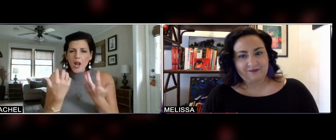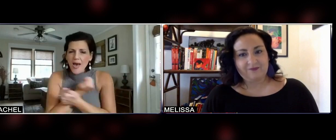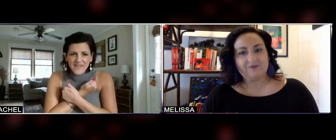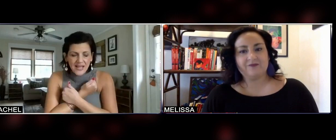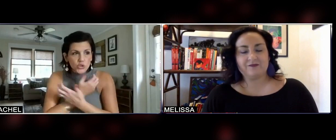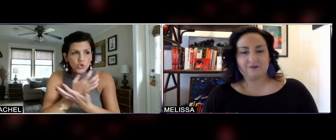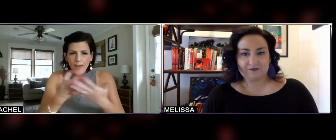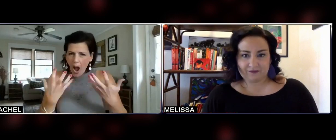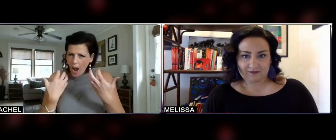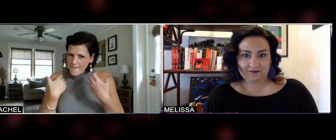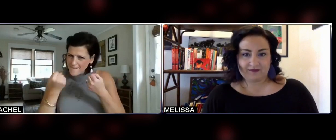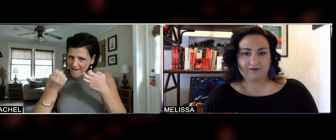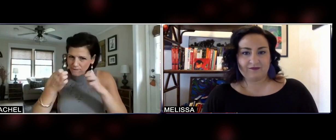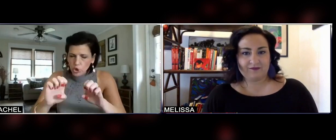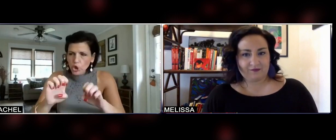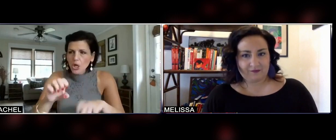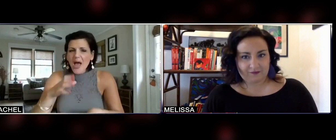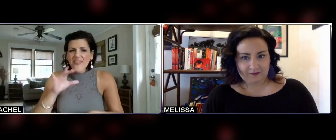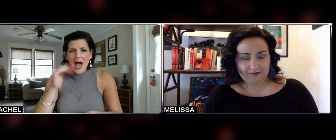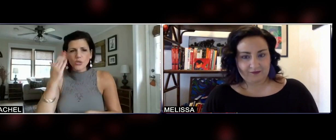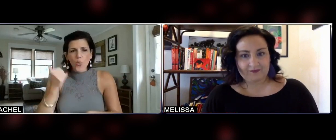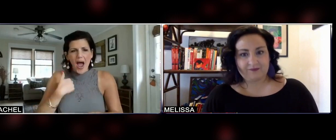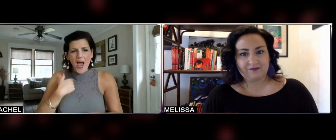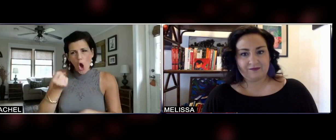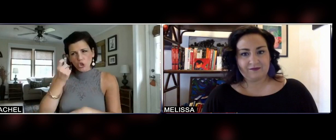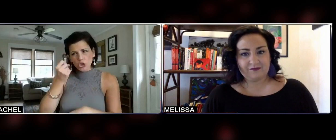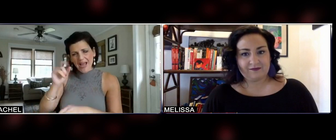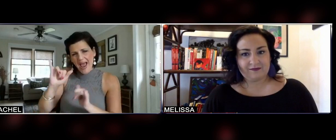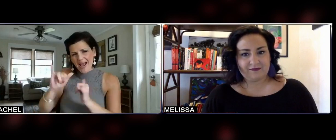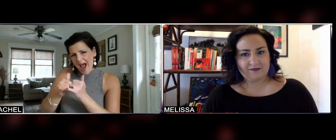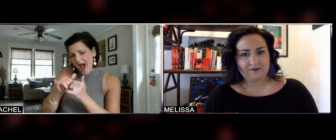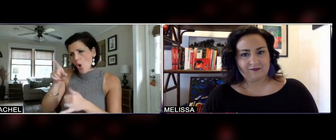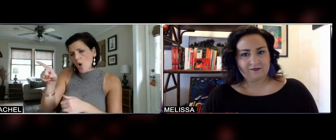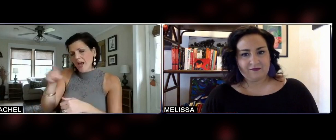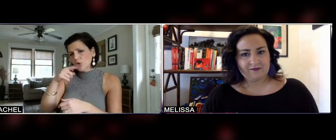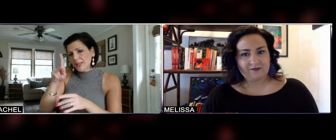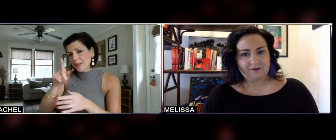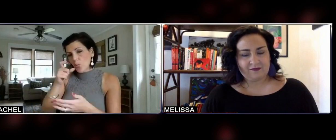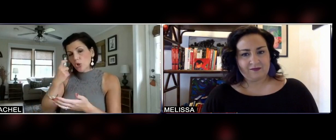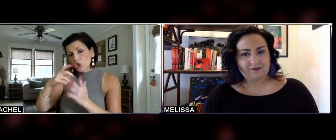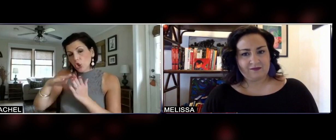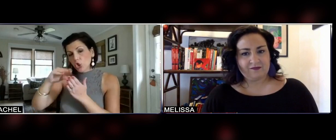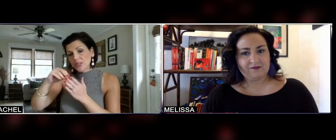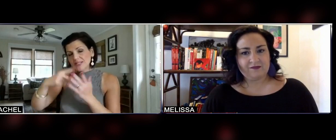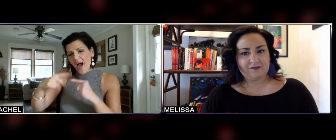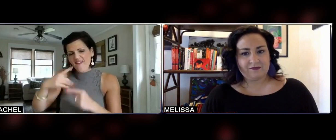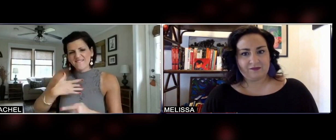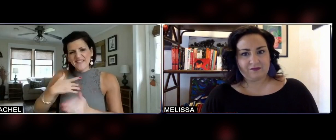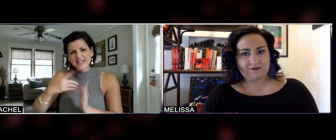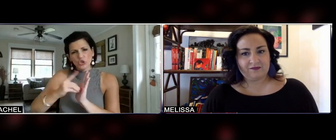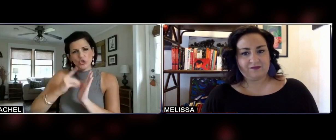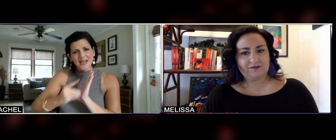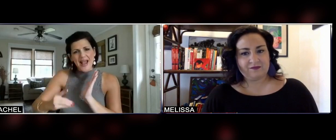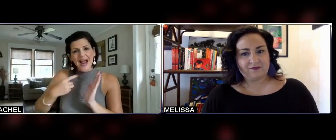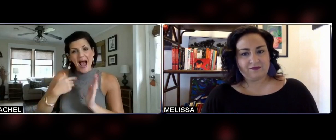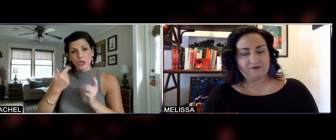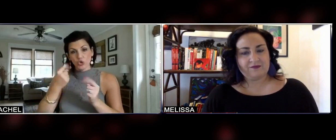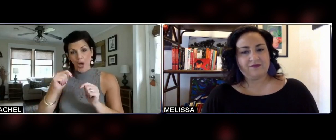I loved it so much. I understand how hearing people that learn ASL for the first time, how they may feel discriminated, which is